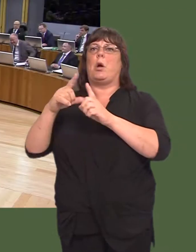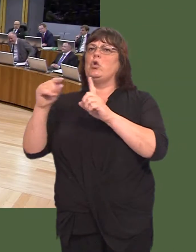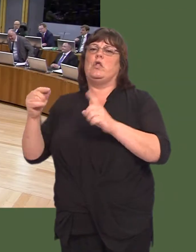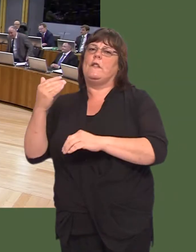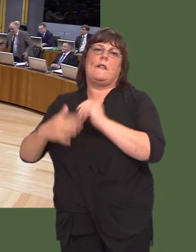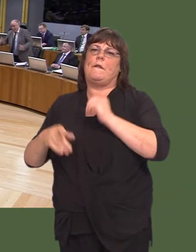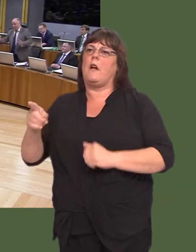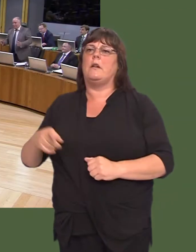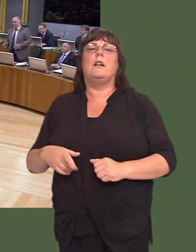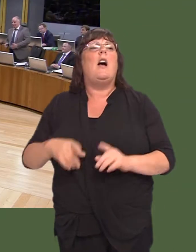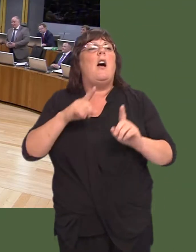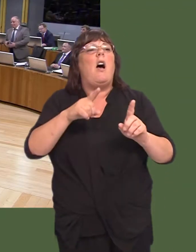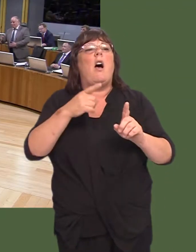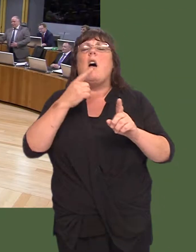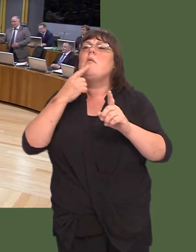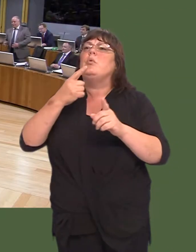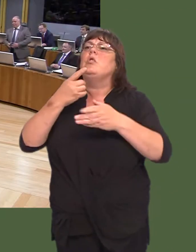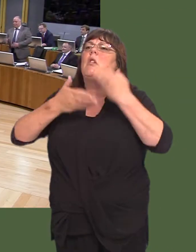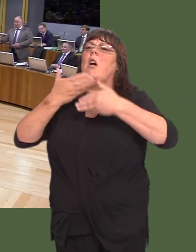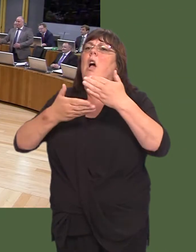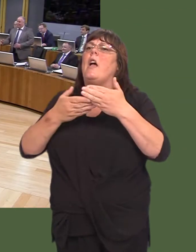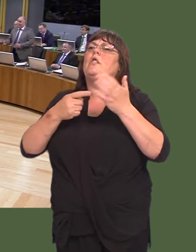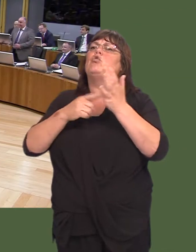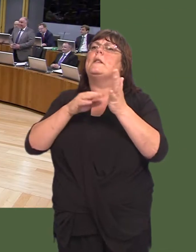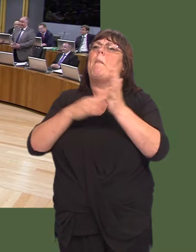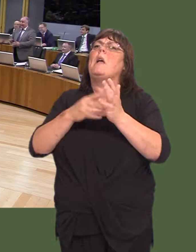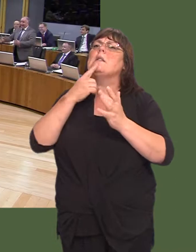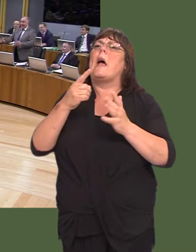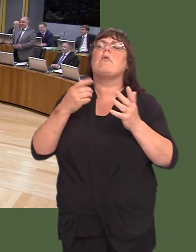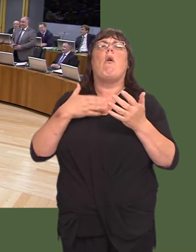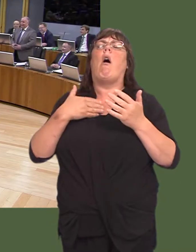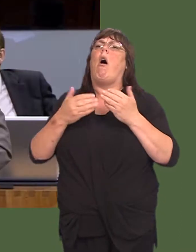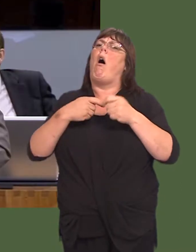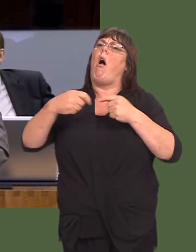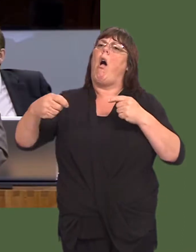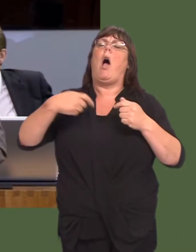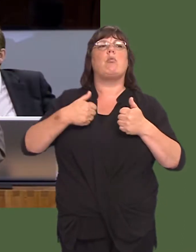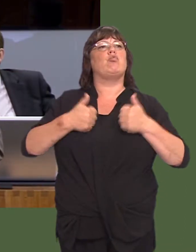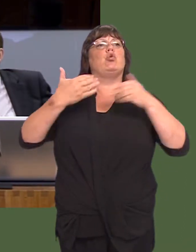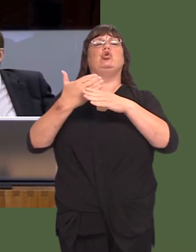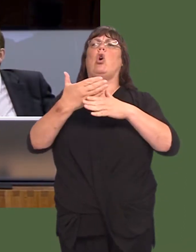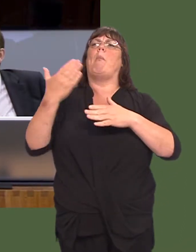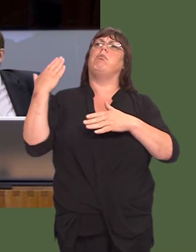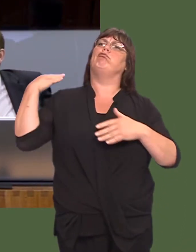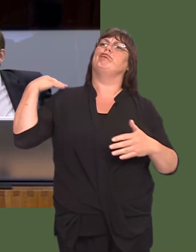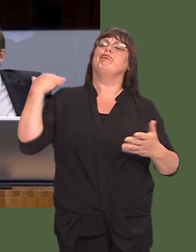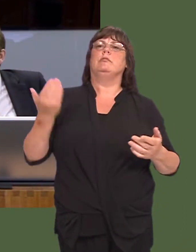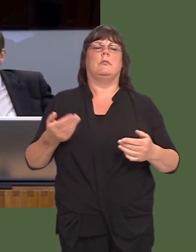Davies: As per usual, you cut off the quote, and she went on to say what a good job Iím doing